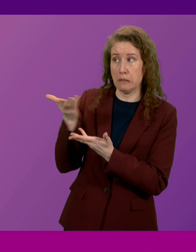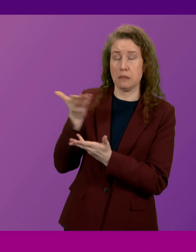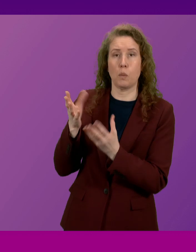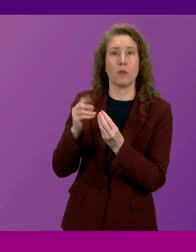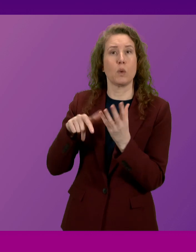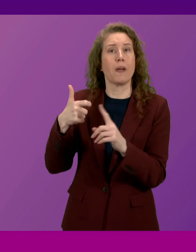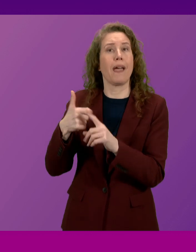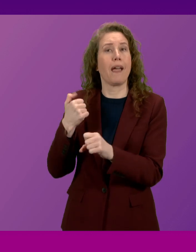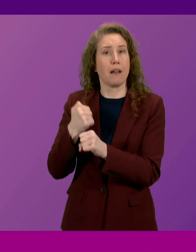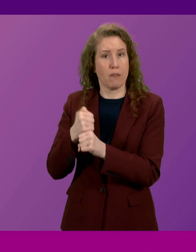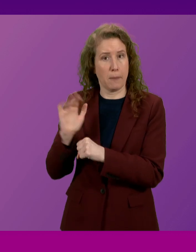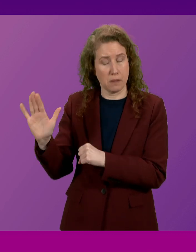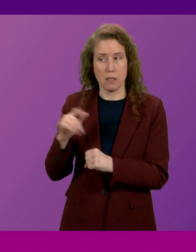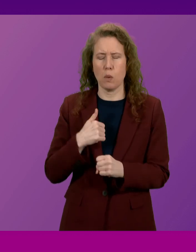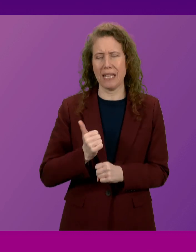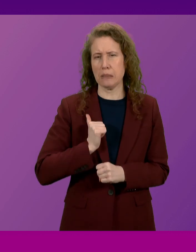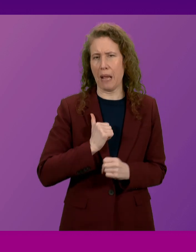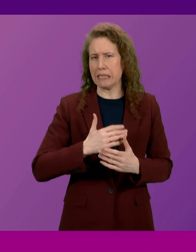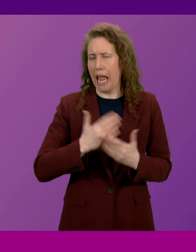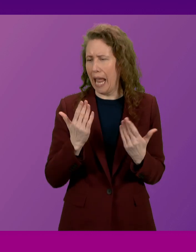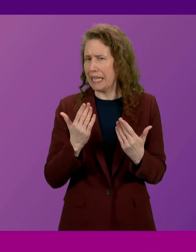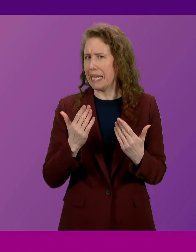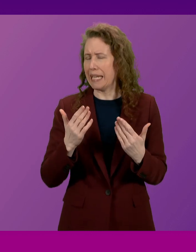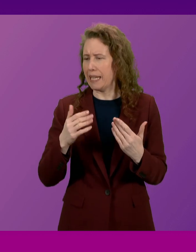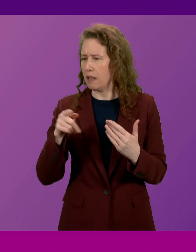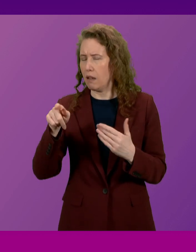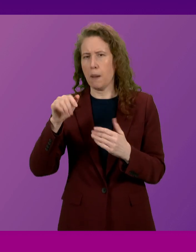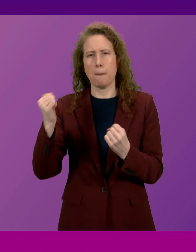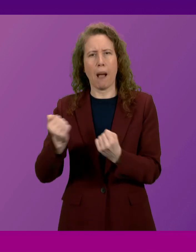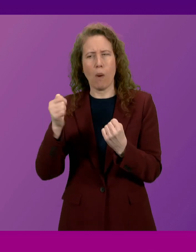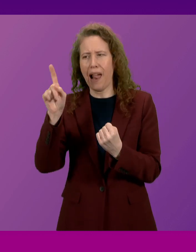We expect any transmission owner to fully consult local communities and the relevant